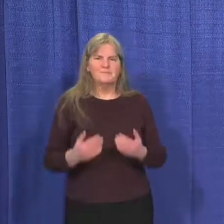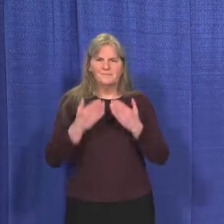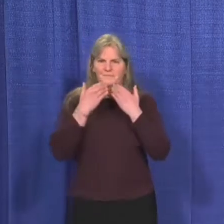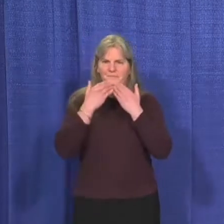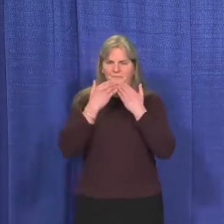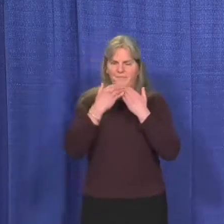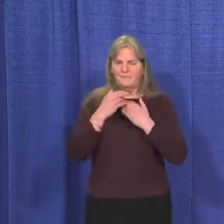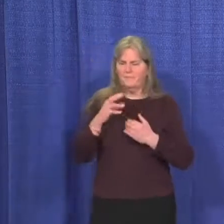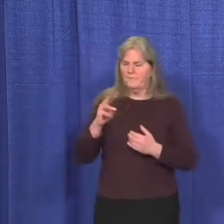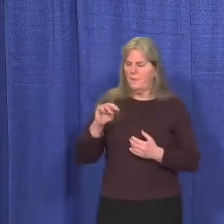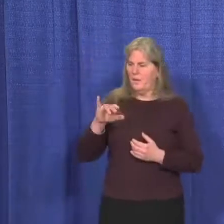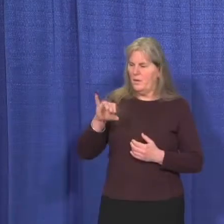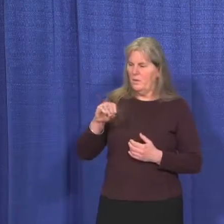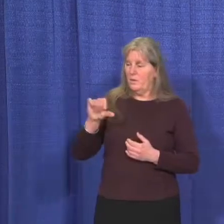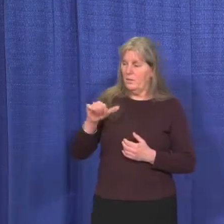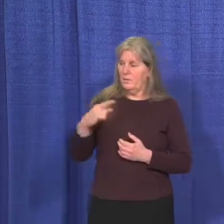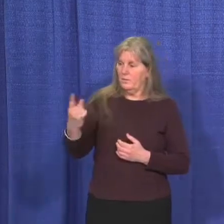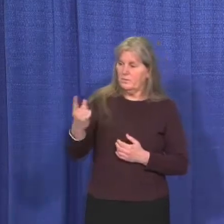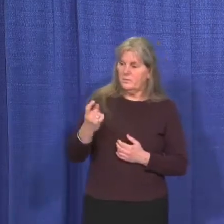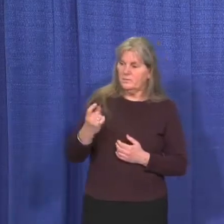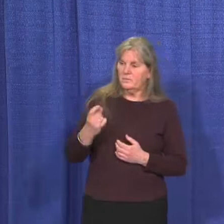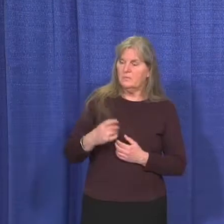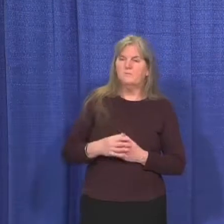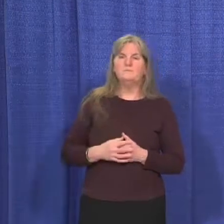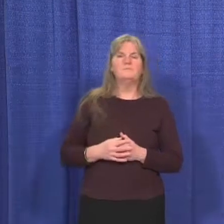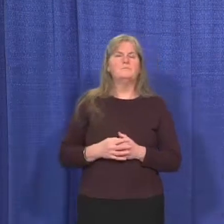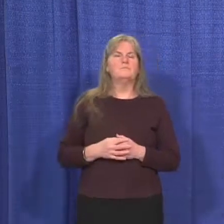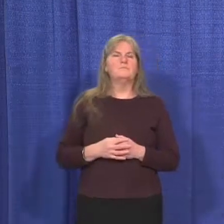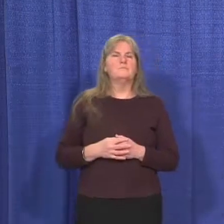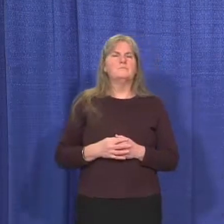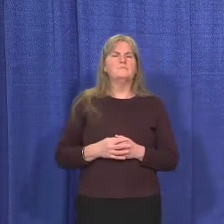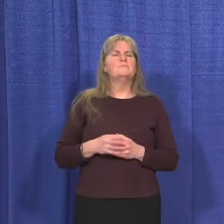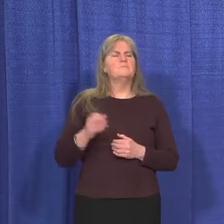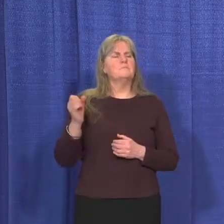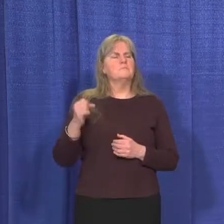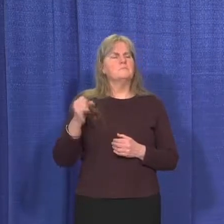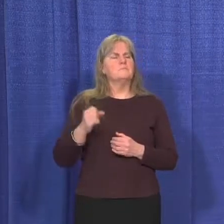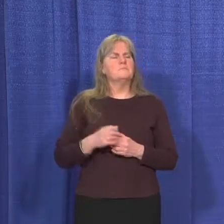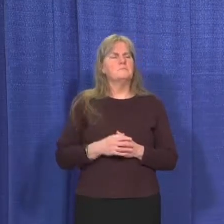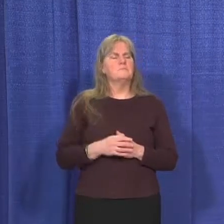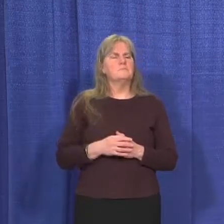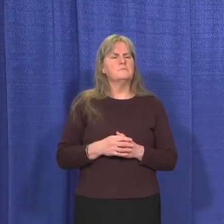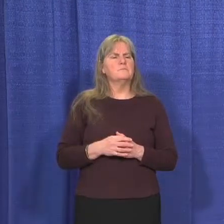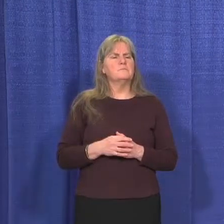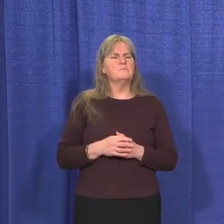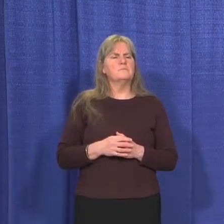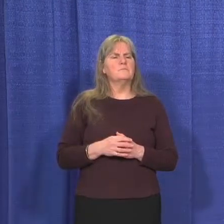Pat: Thank you. Do you have another question? Reporter: Just as a